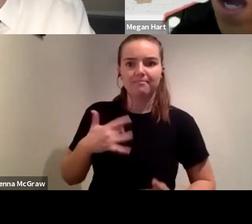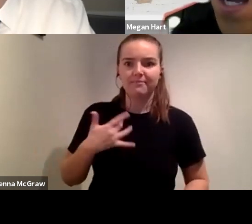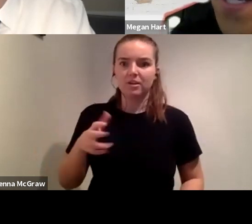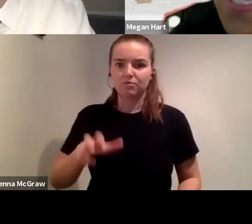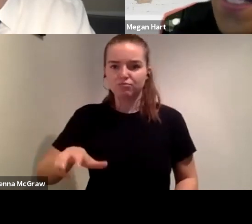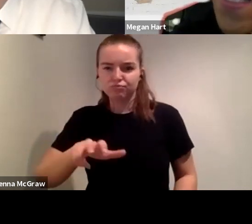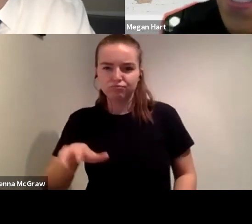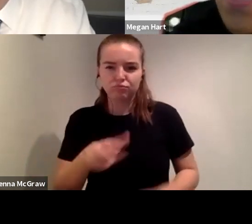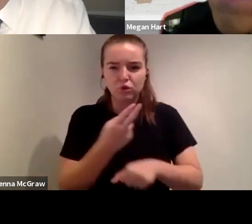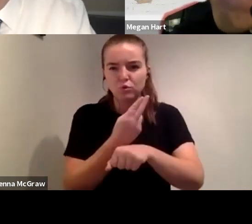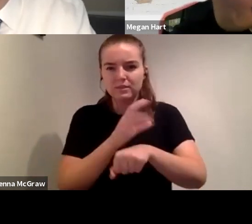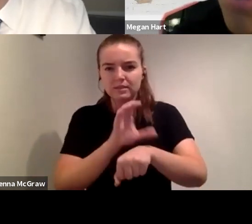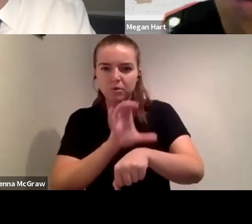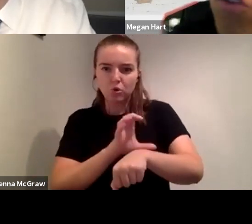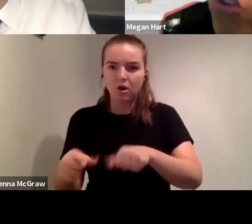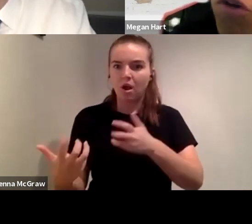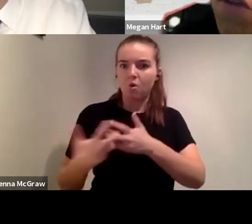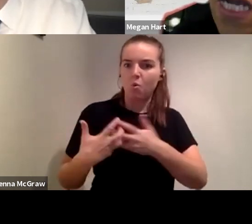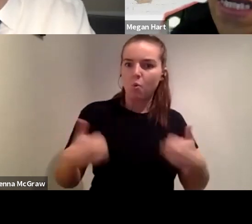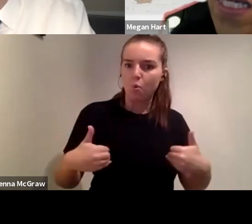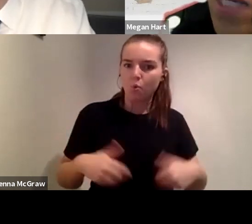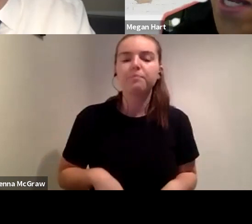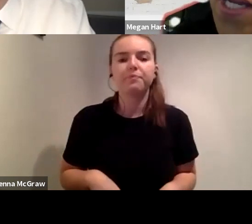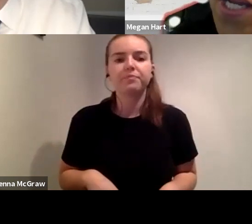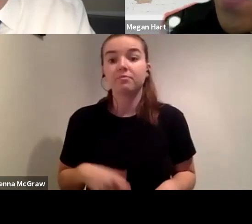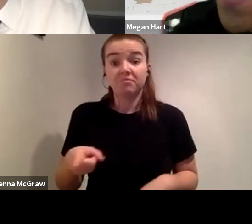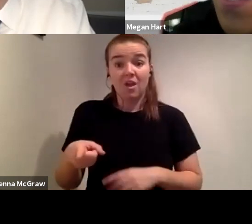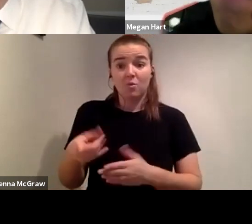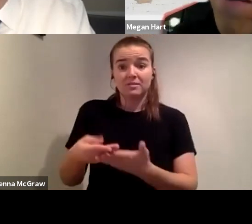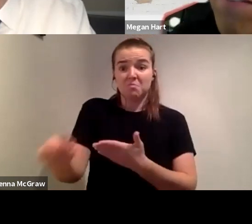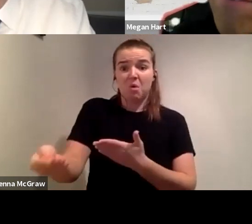I use a trackball mouse because a traditional mouse does not work well for me.